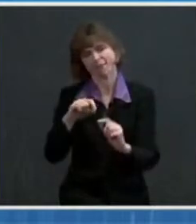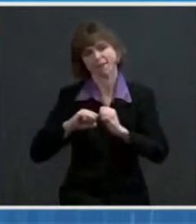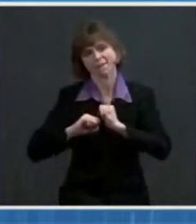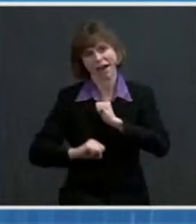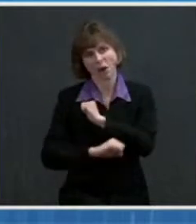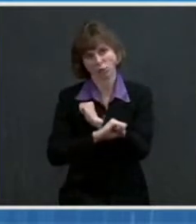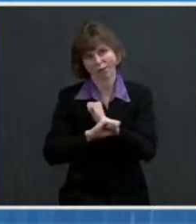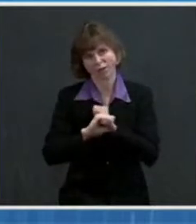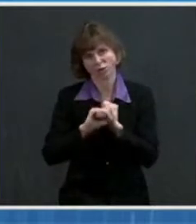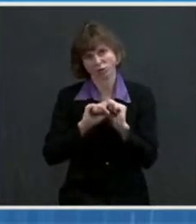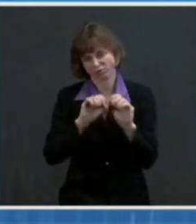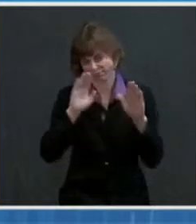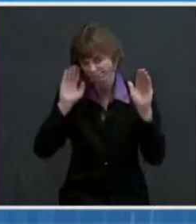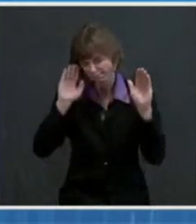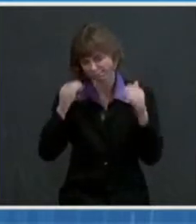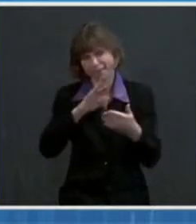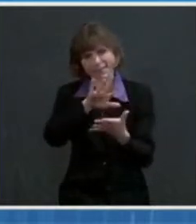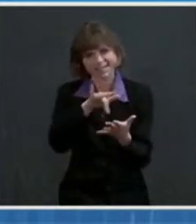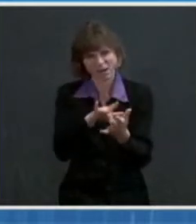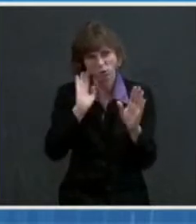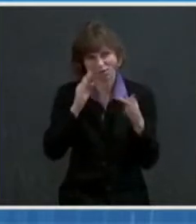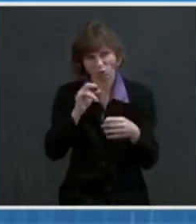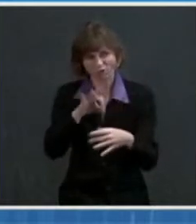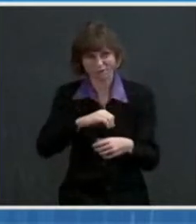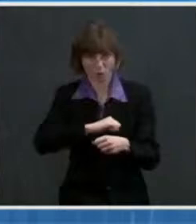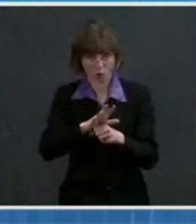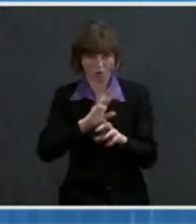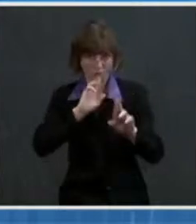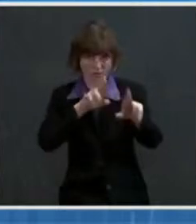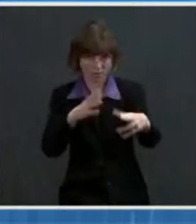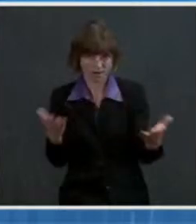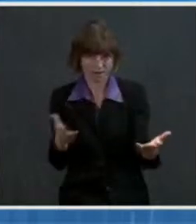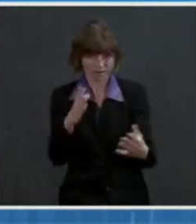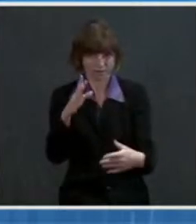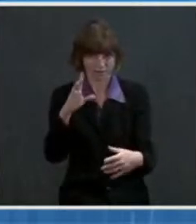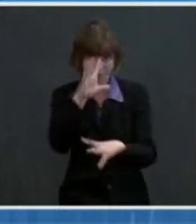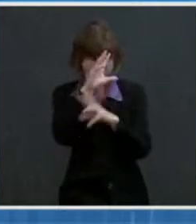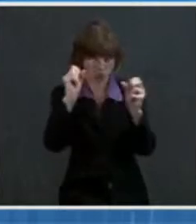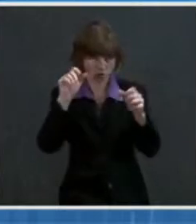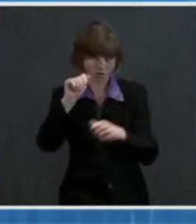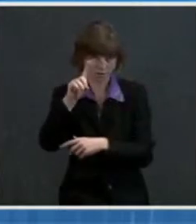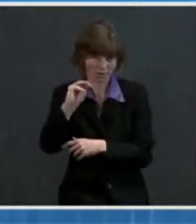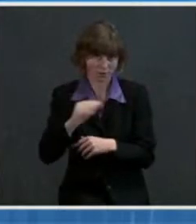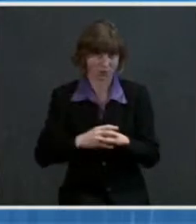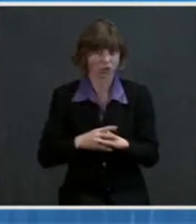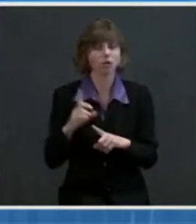DESCRIBE EQUITY IS AT THE FOUNDATION THE CENTER OF THIS ADMINISTRATION'S COVID-19